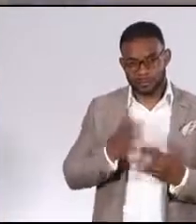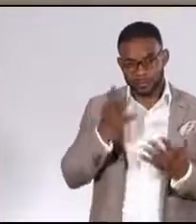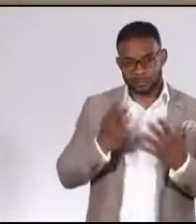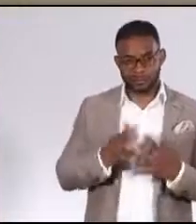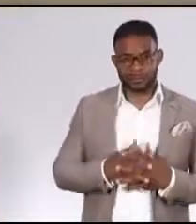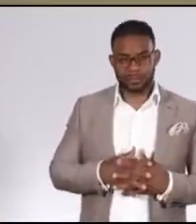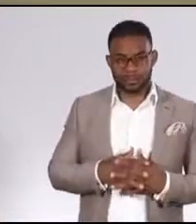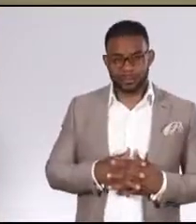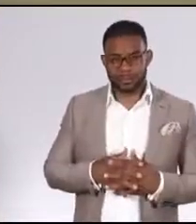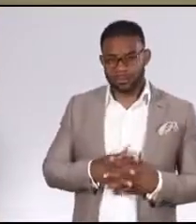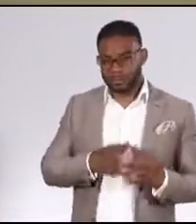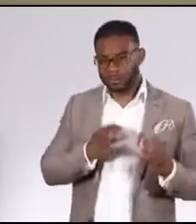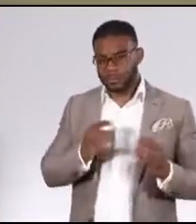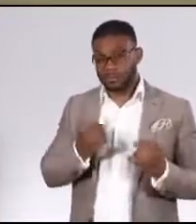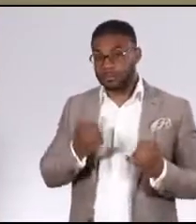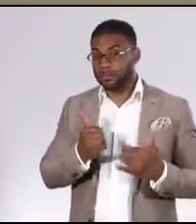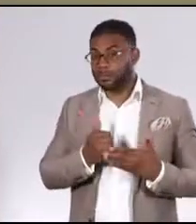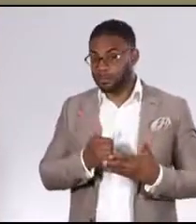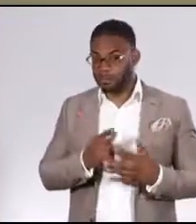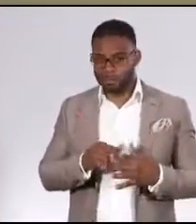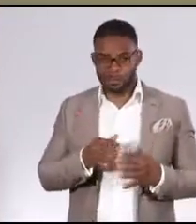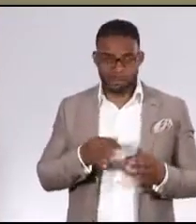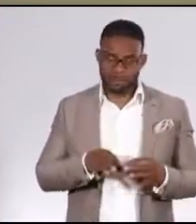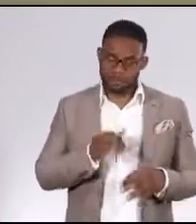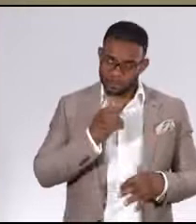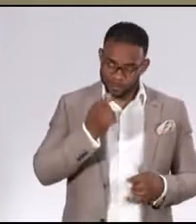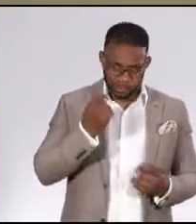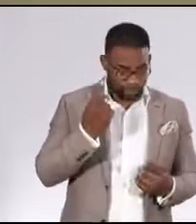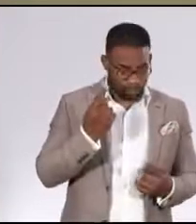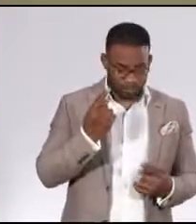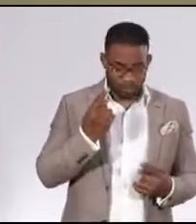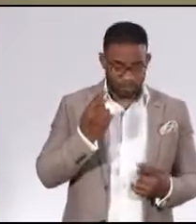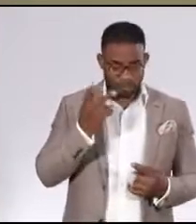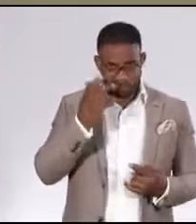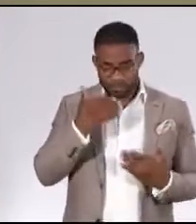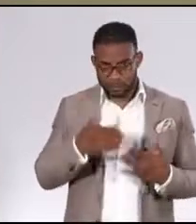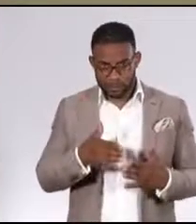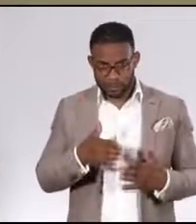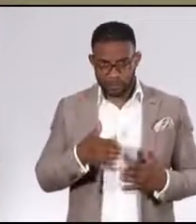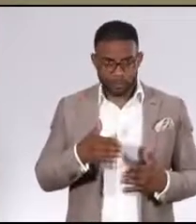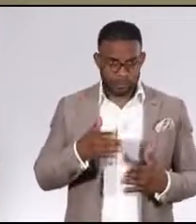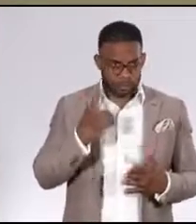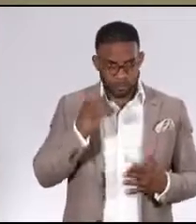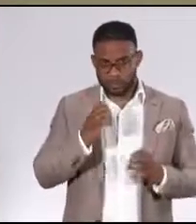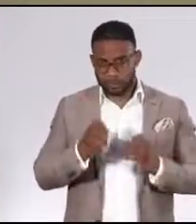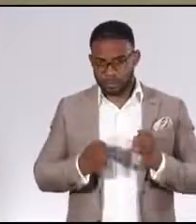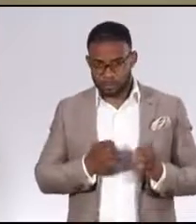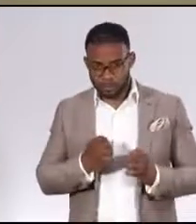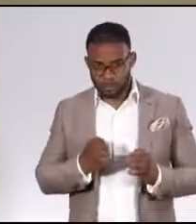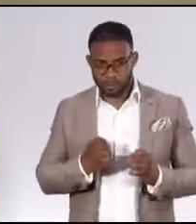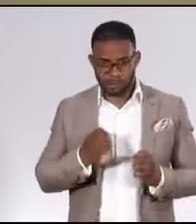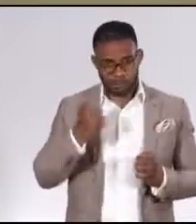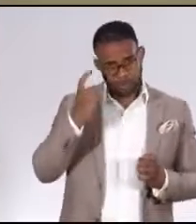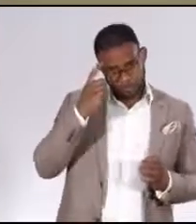Teacher tried to help, but they simply didn't understand hearing loss in terms of the emotional and mental torture.